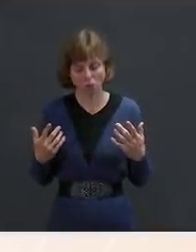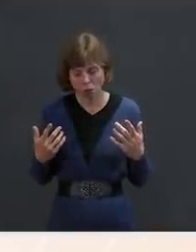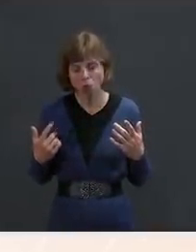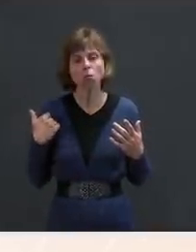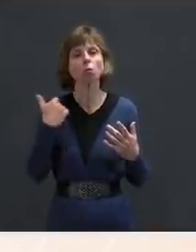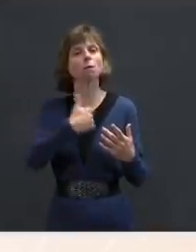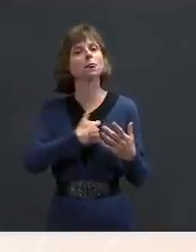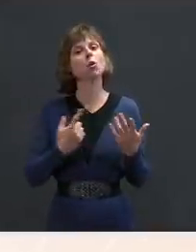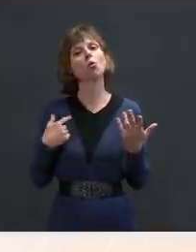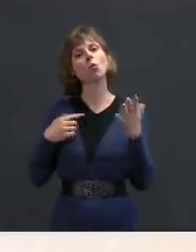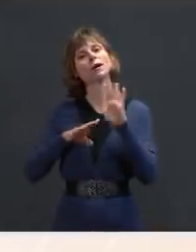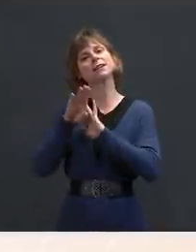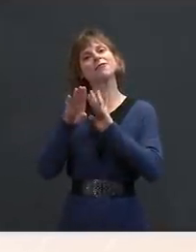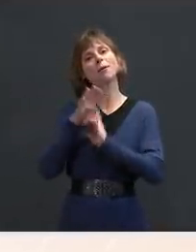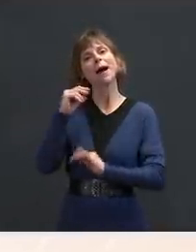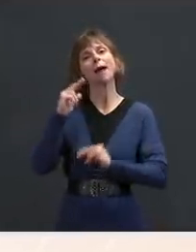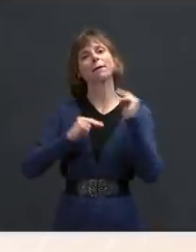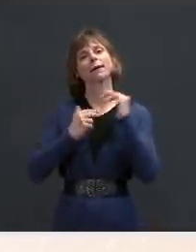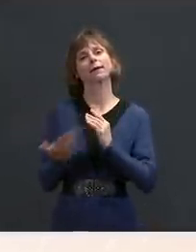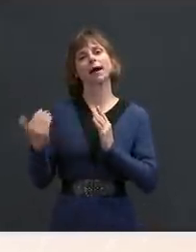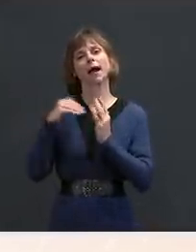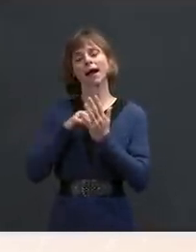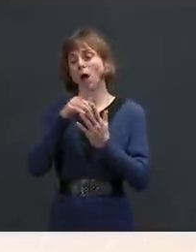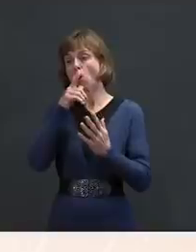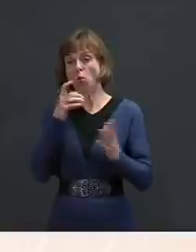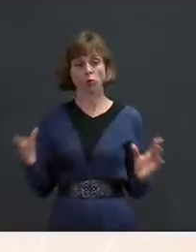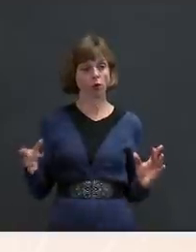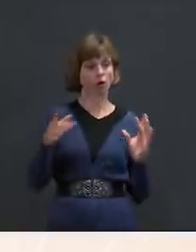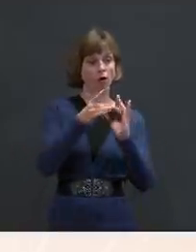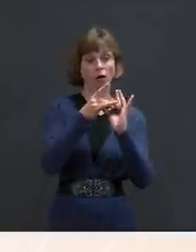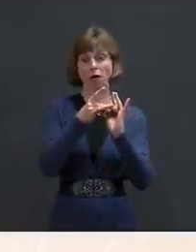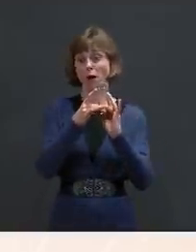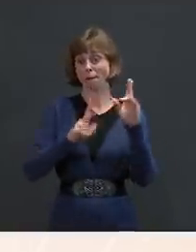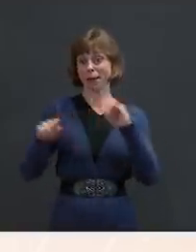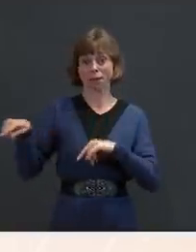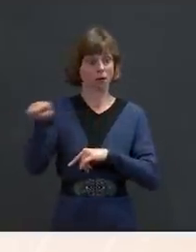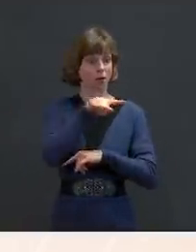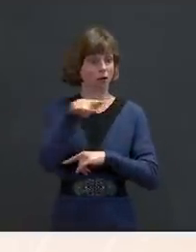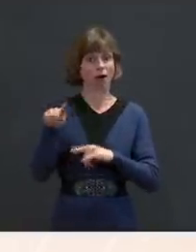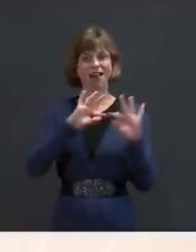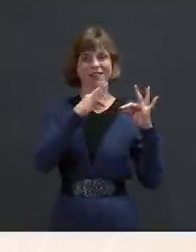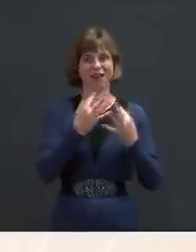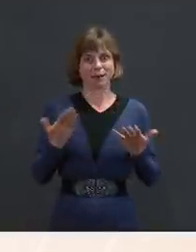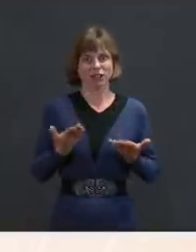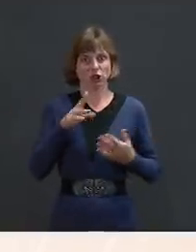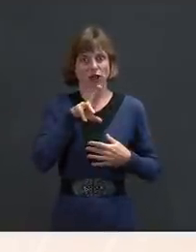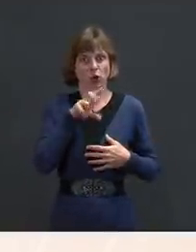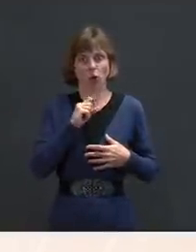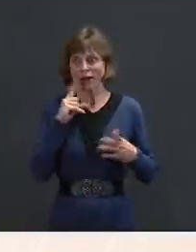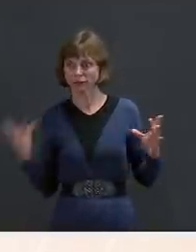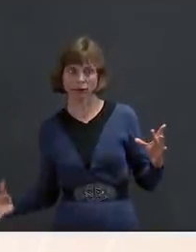to reunify individuals with their families here in the United States, as was once the case.